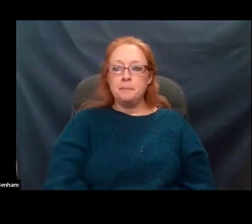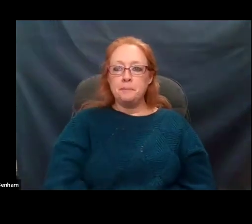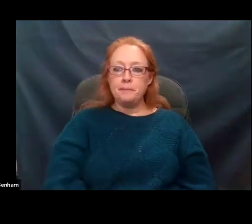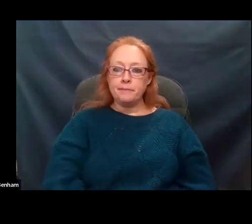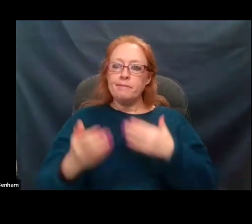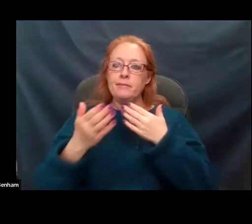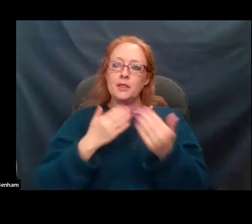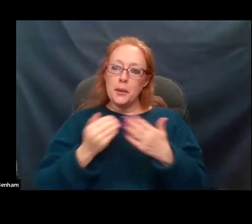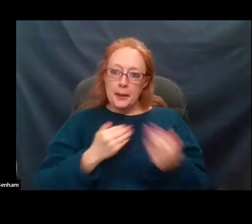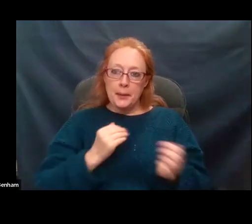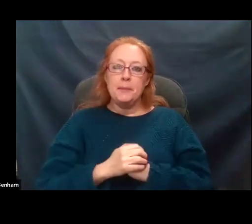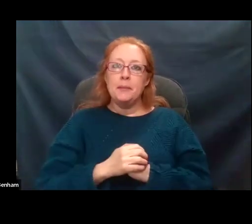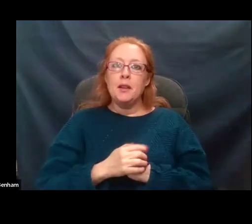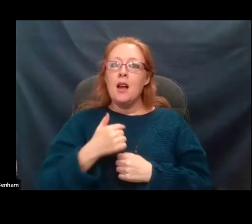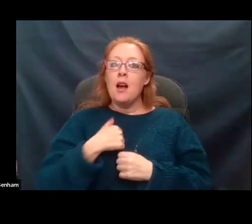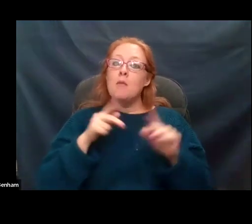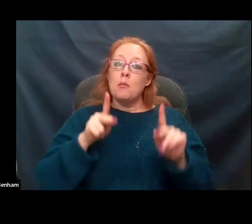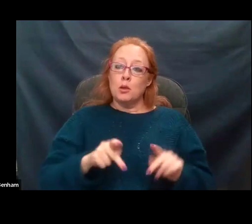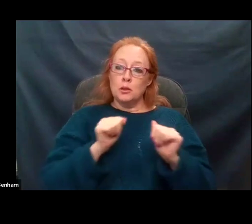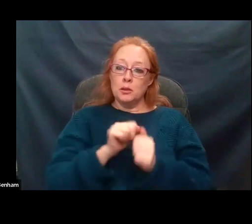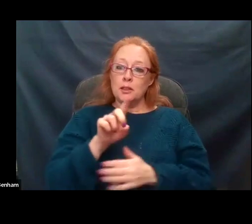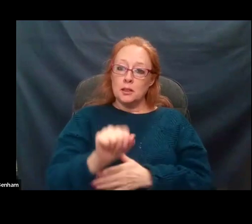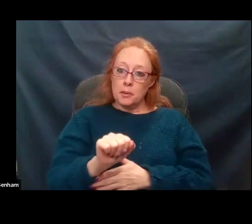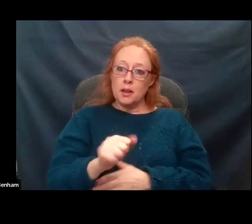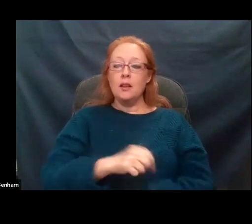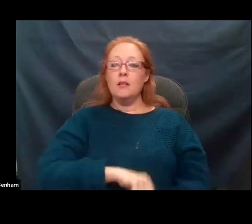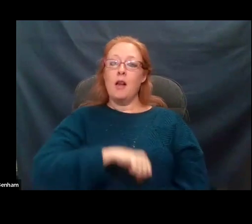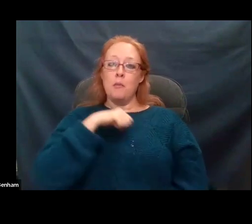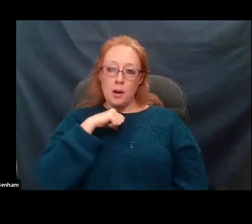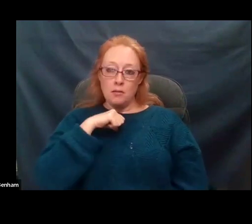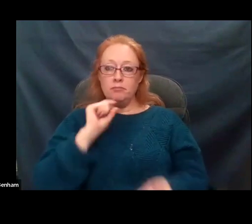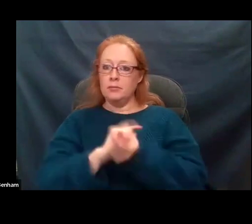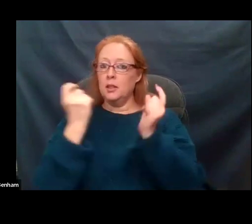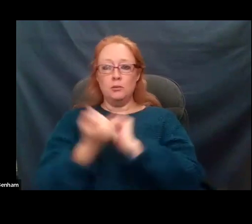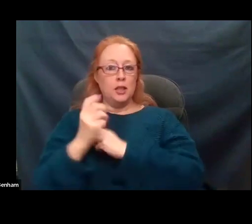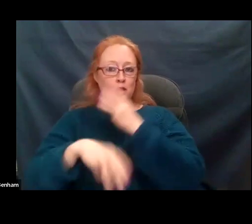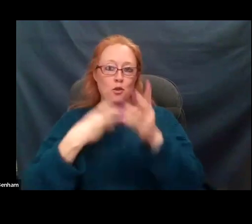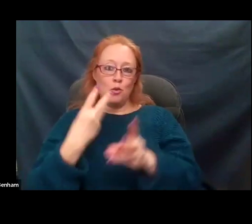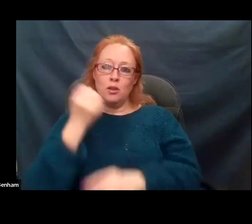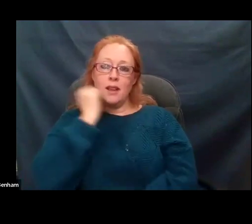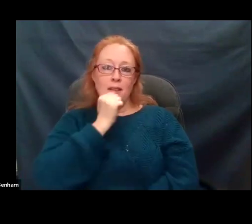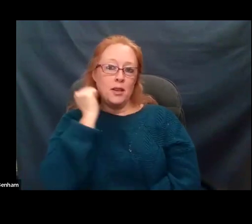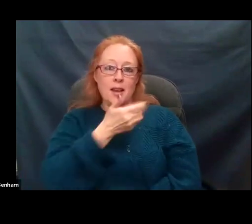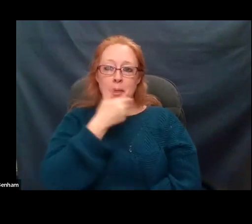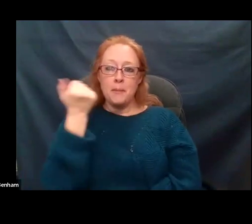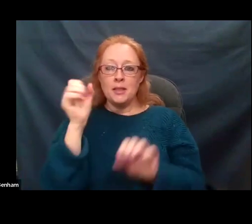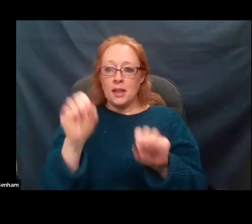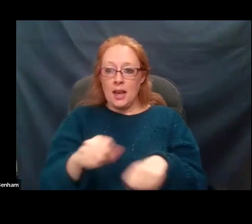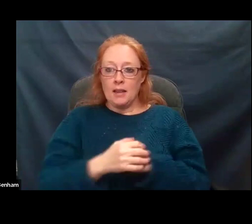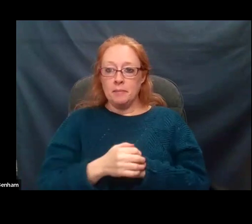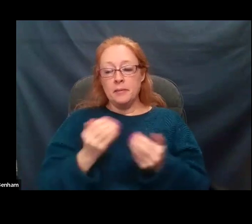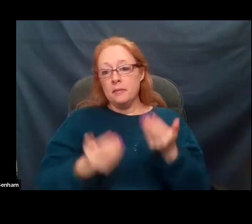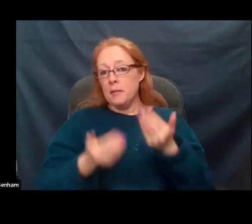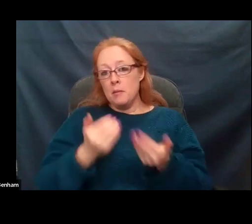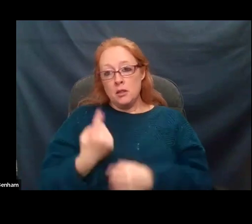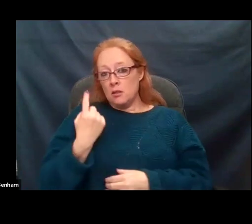So.